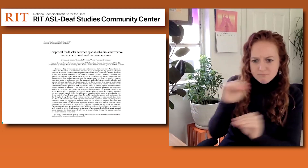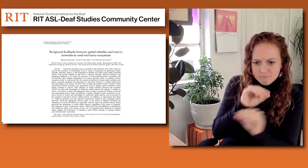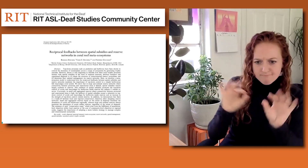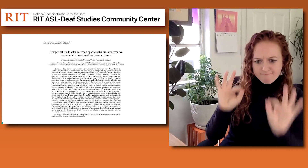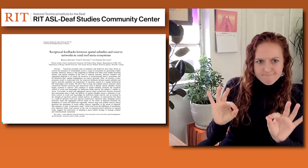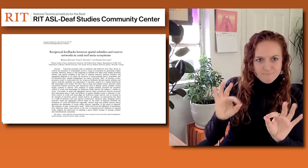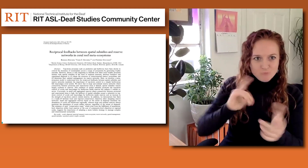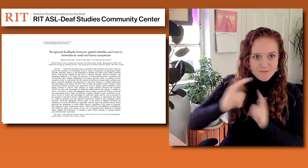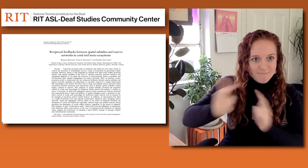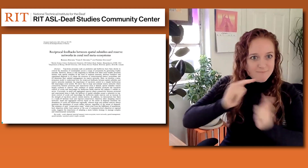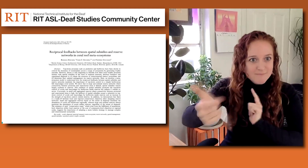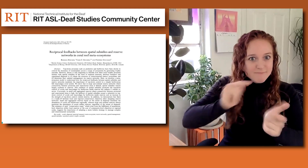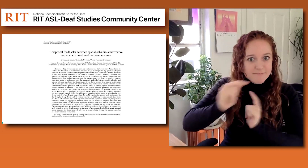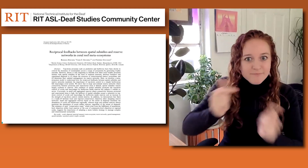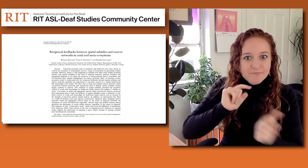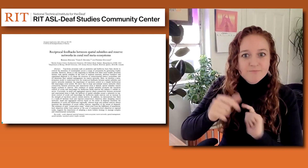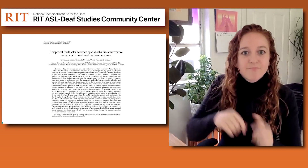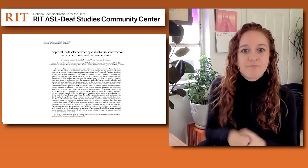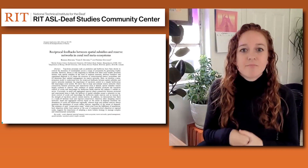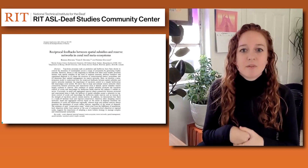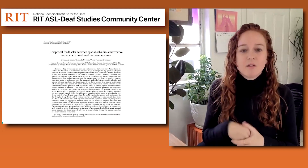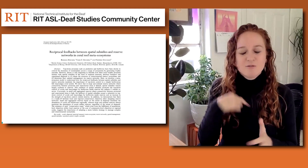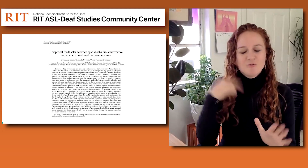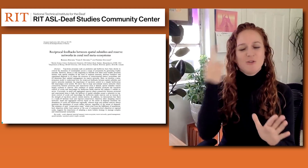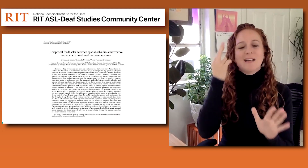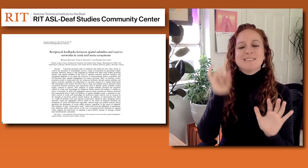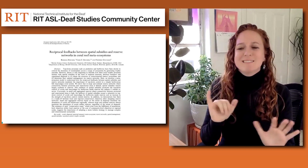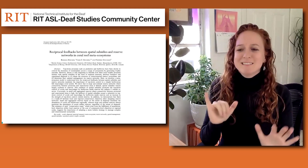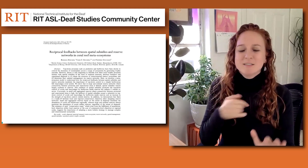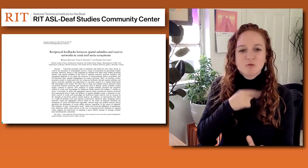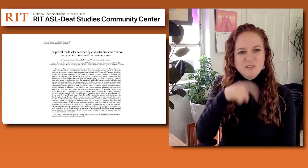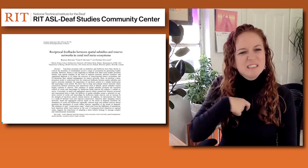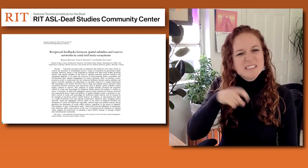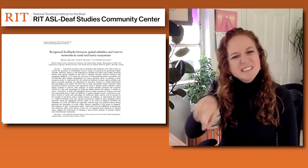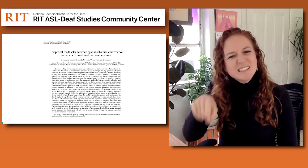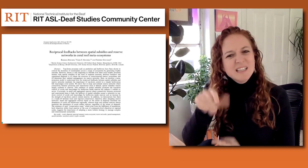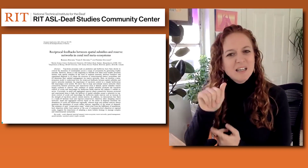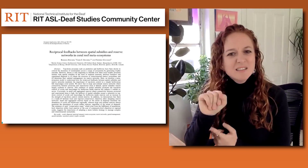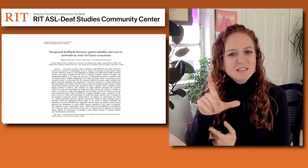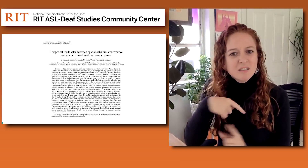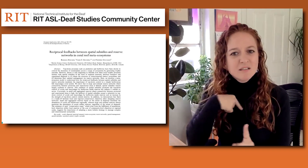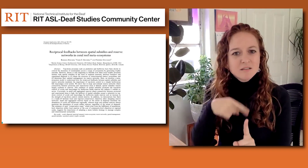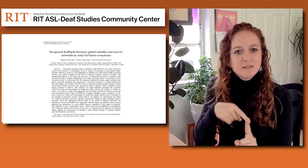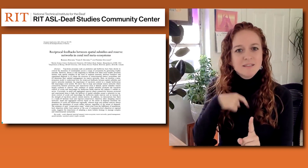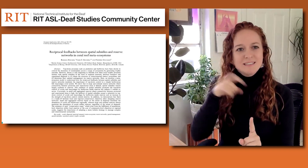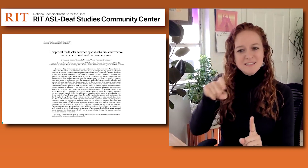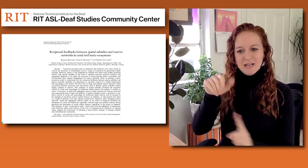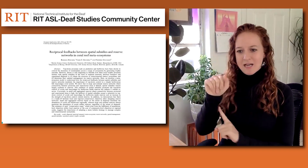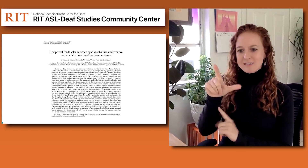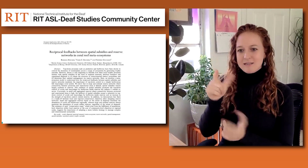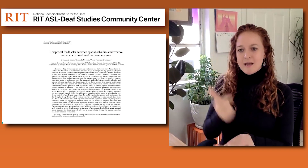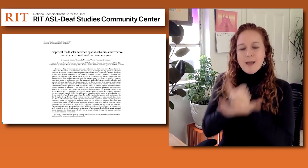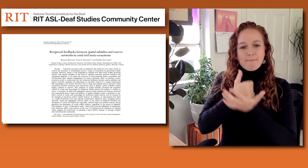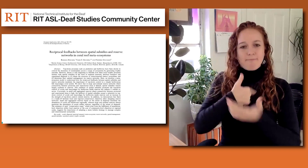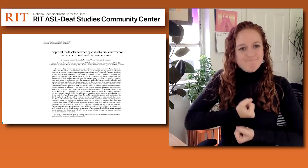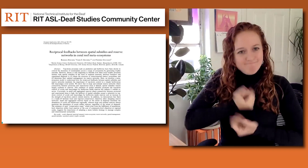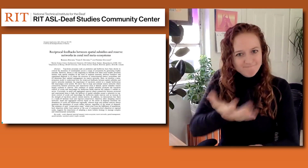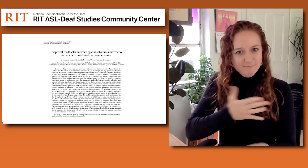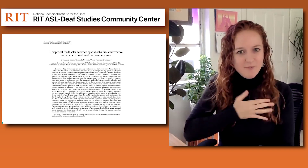And I was never certain of my grammar in these text conversations, and at one point, I realized, you know what? I need ASL.